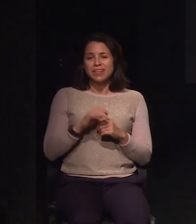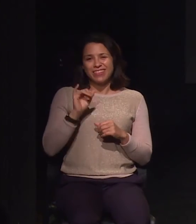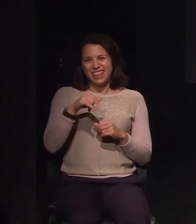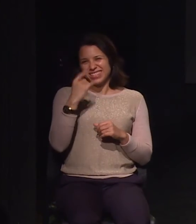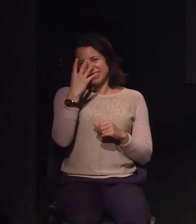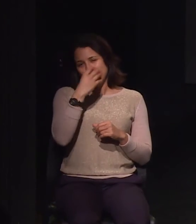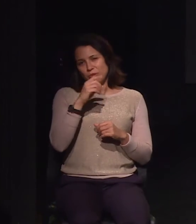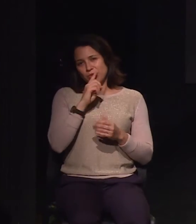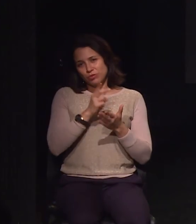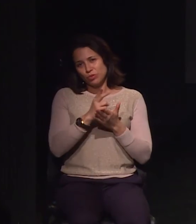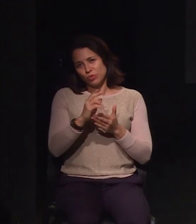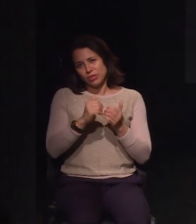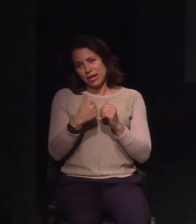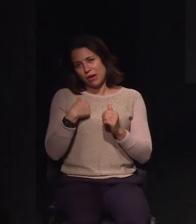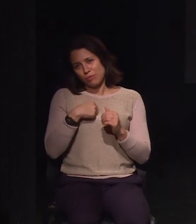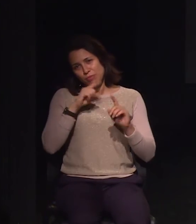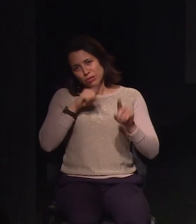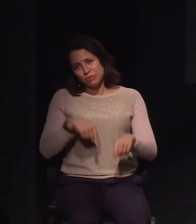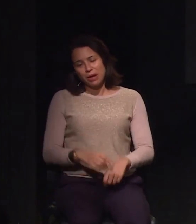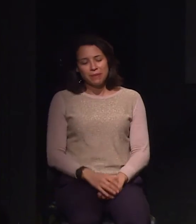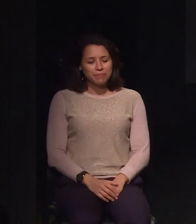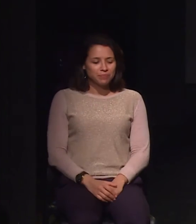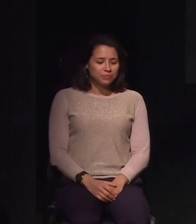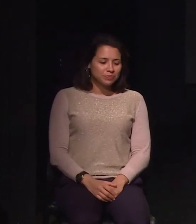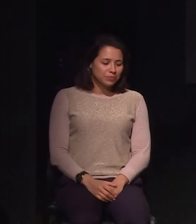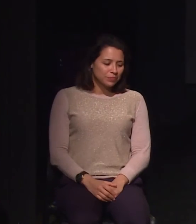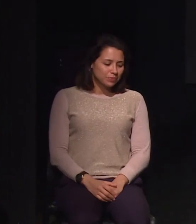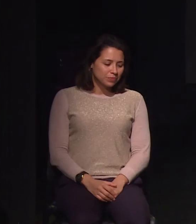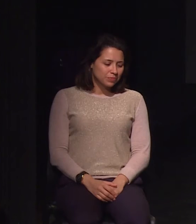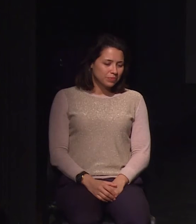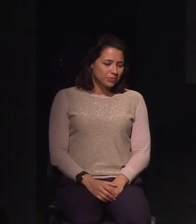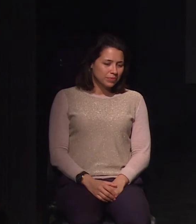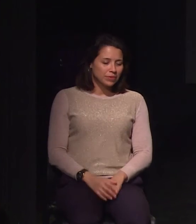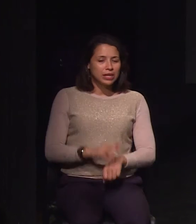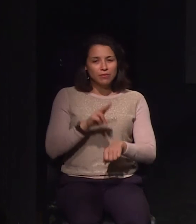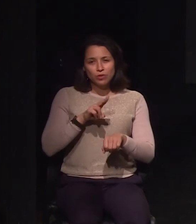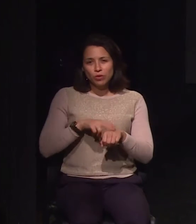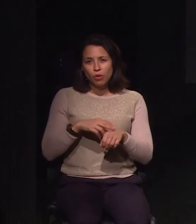And of course in the end after some thought and consult we ended up putting the work on,